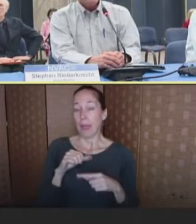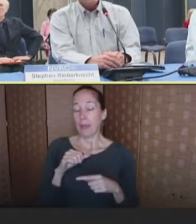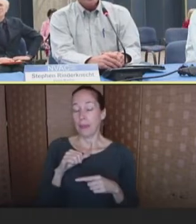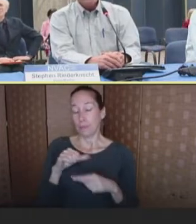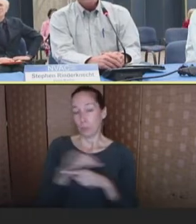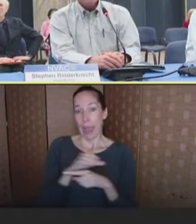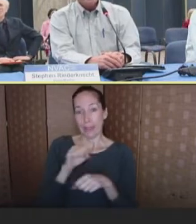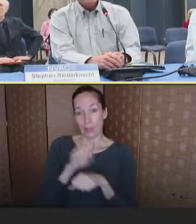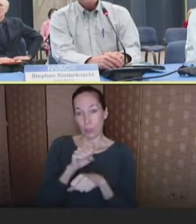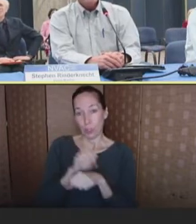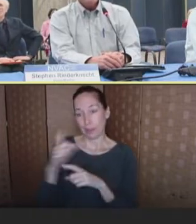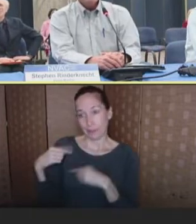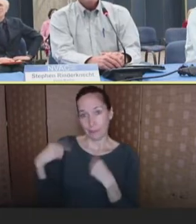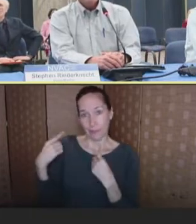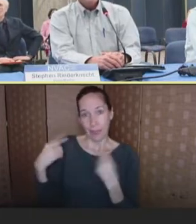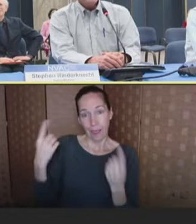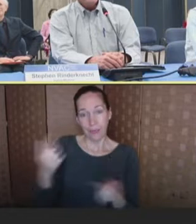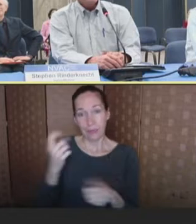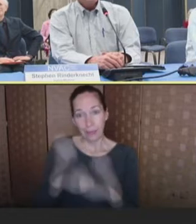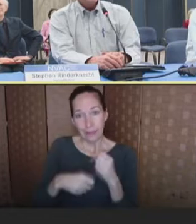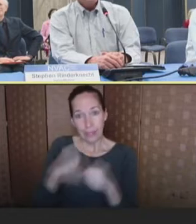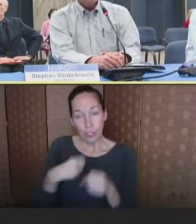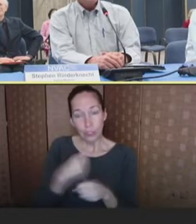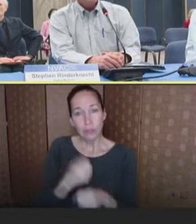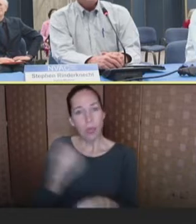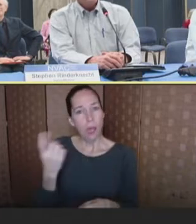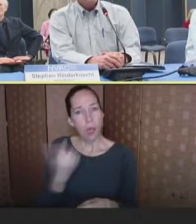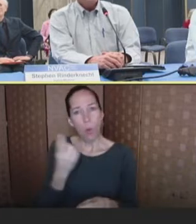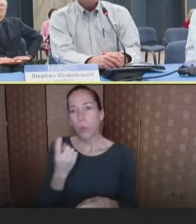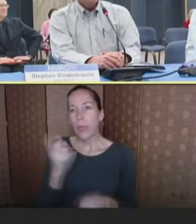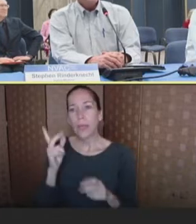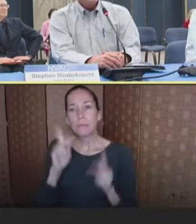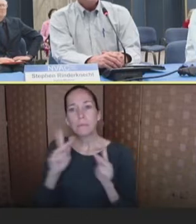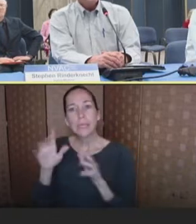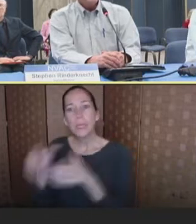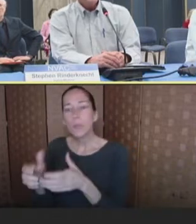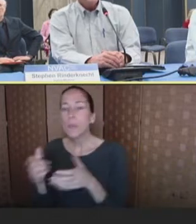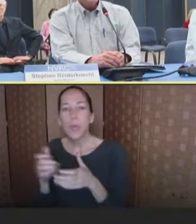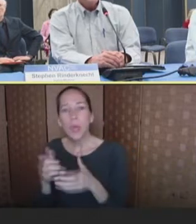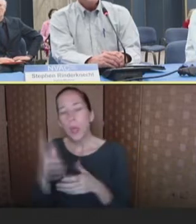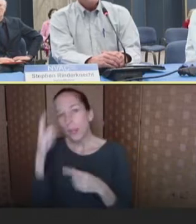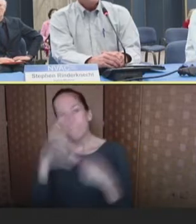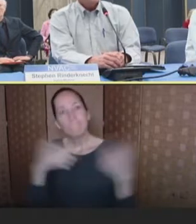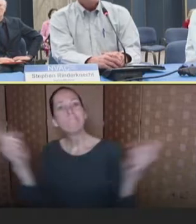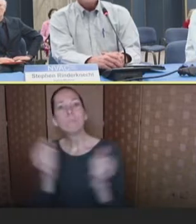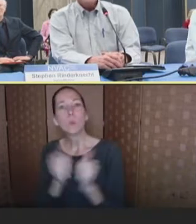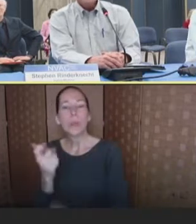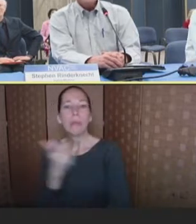There's always been anti vaccine people, okay, but as I looked particularly over these past